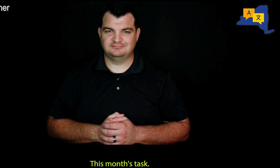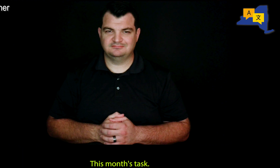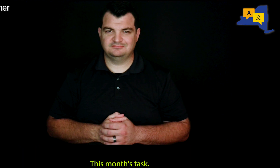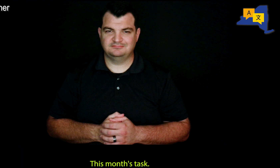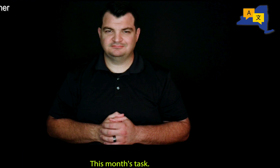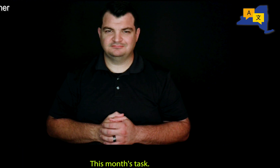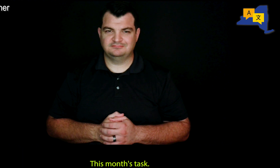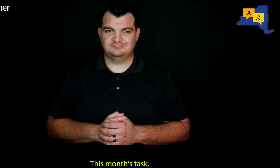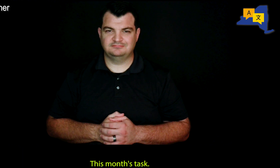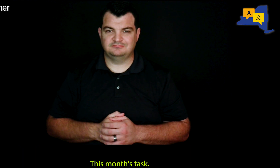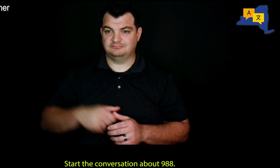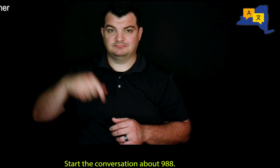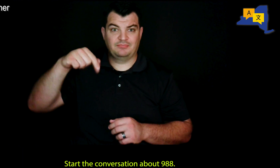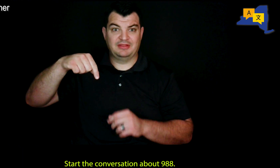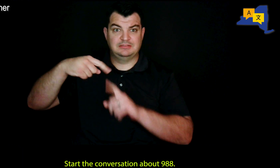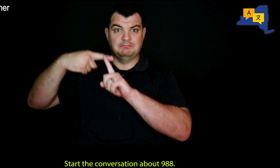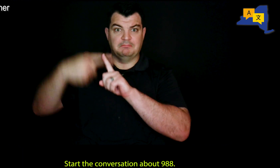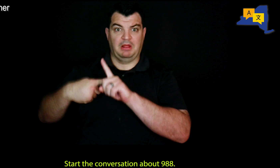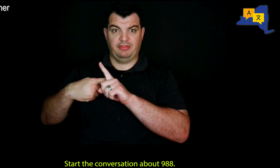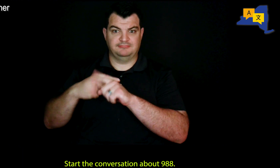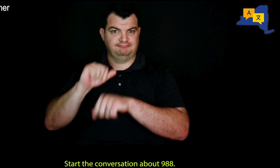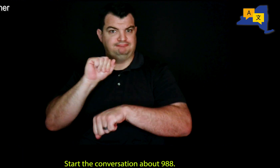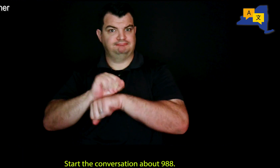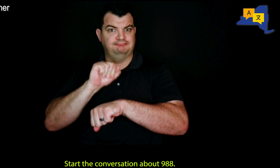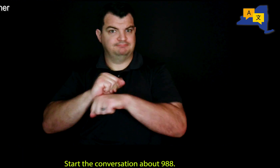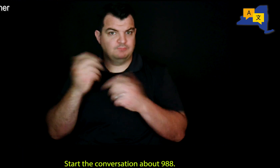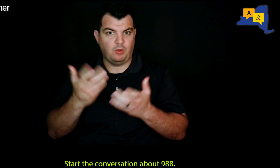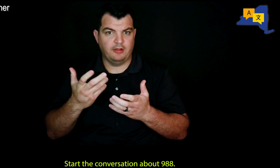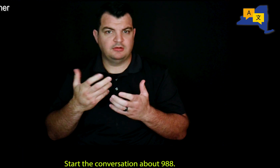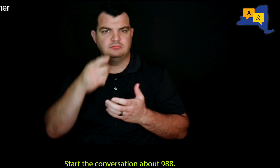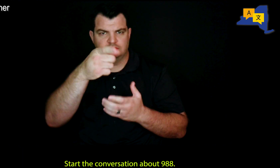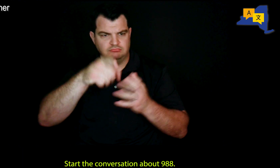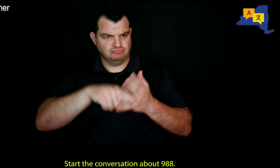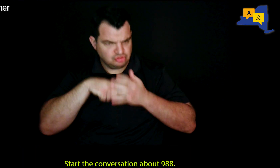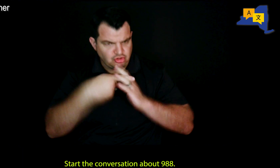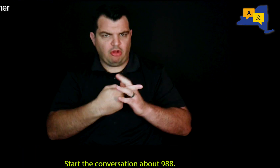This month's task. Start the conversation about 988.